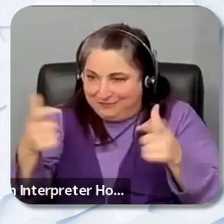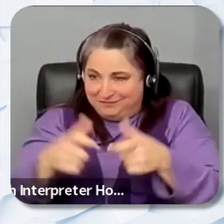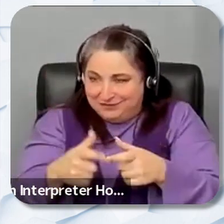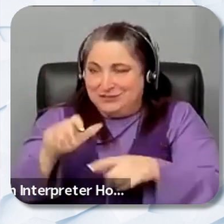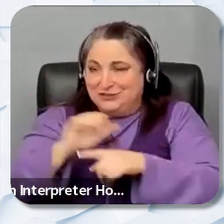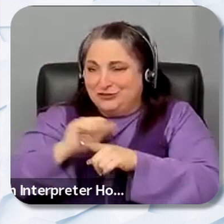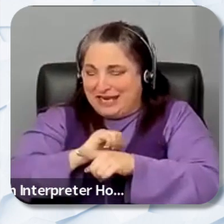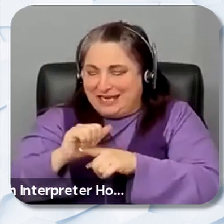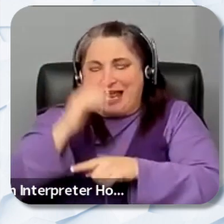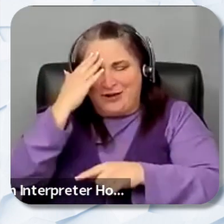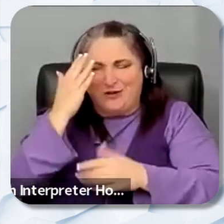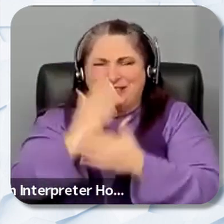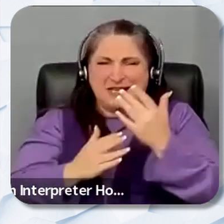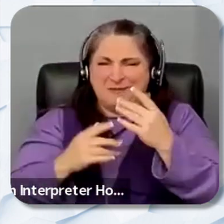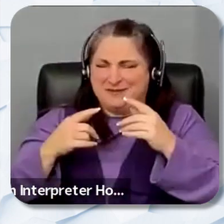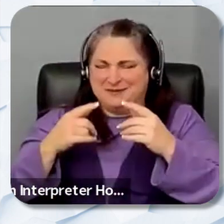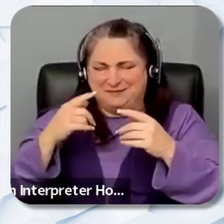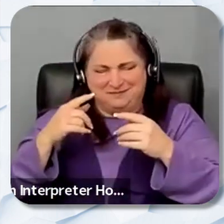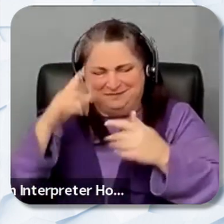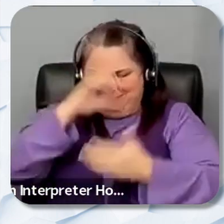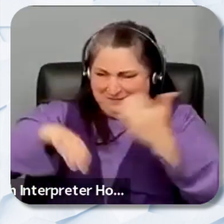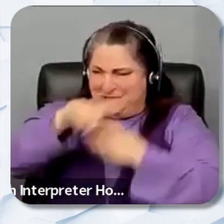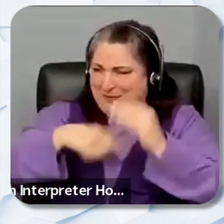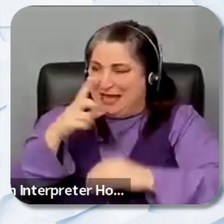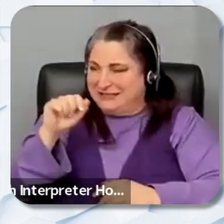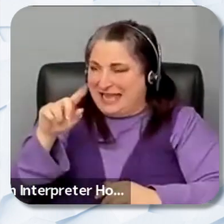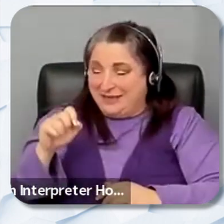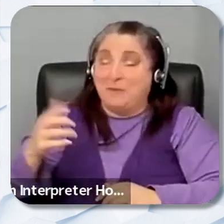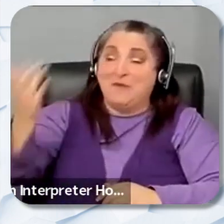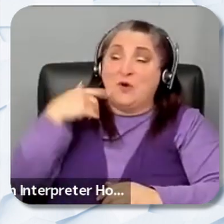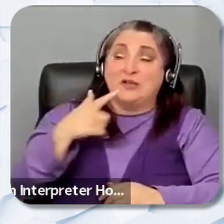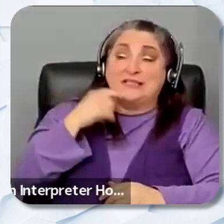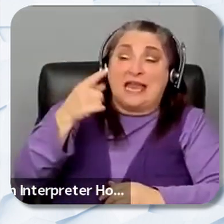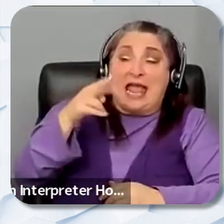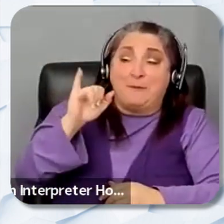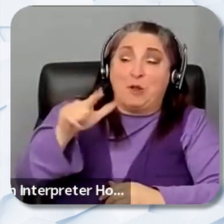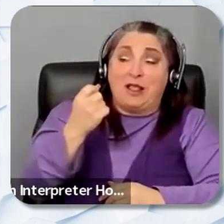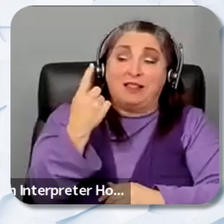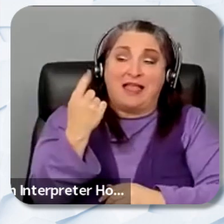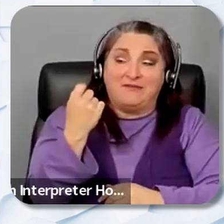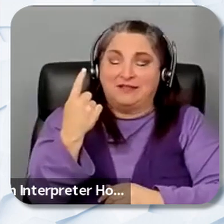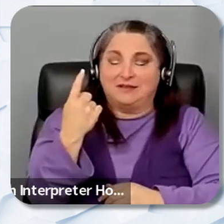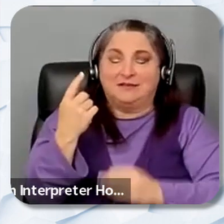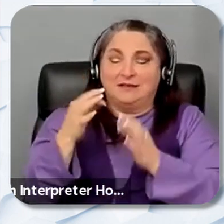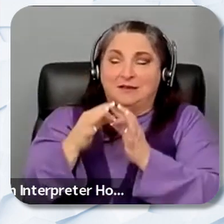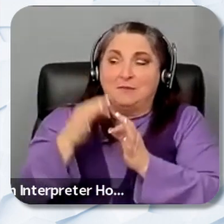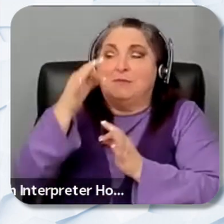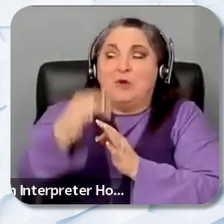date. And so it previously said April 11th. That date has been moved. Now we will be holding